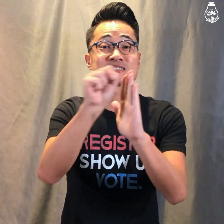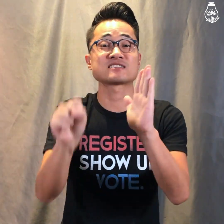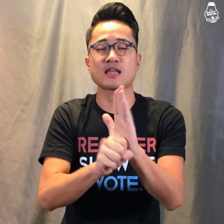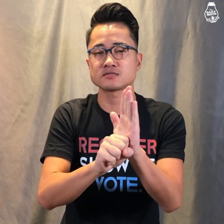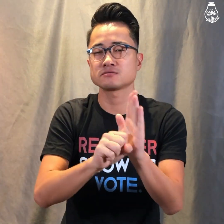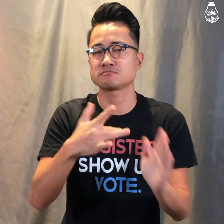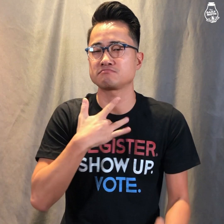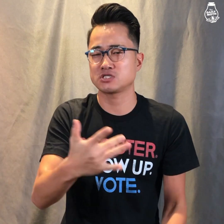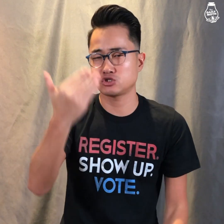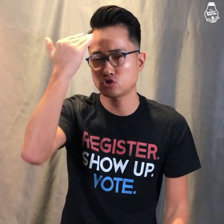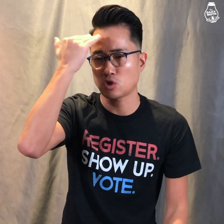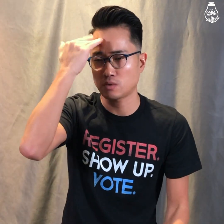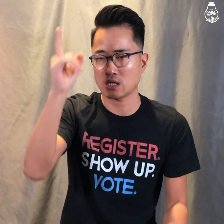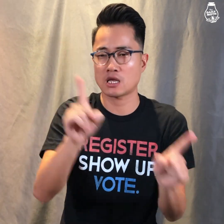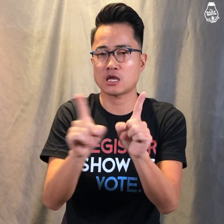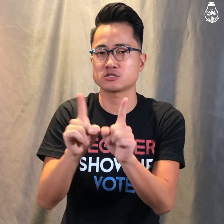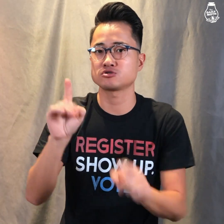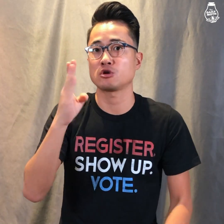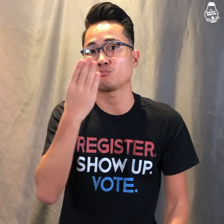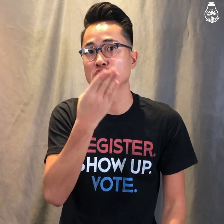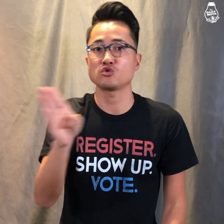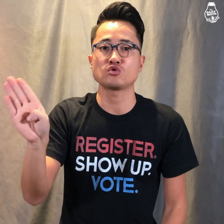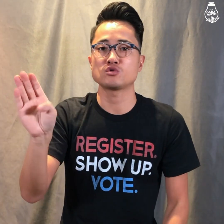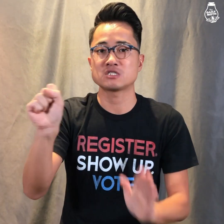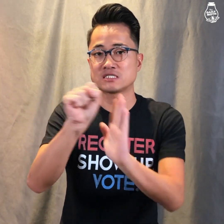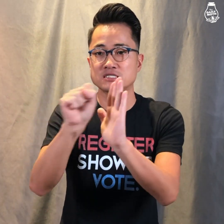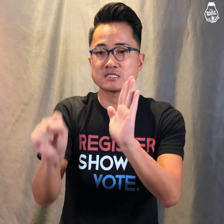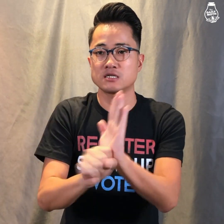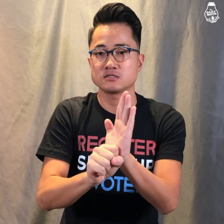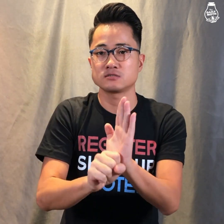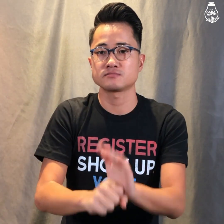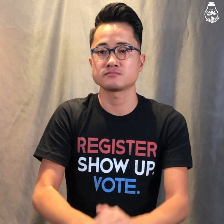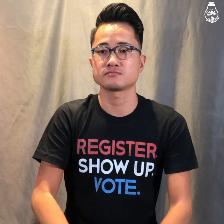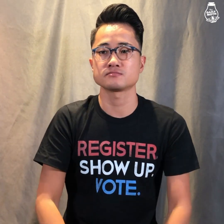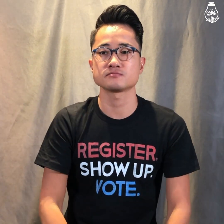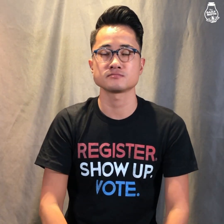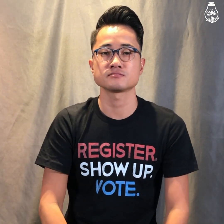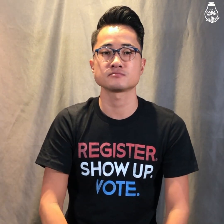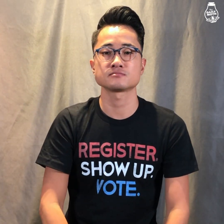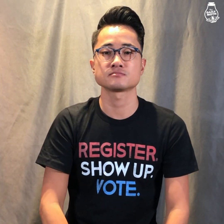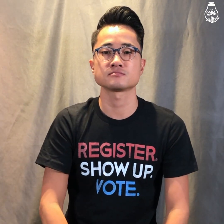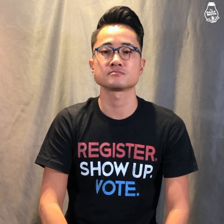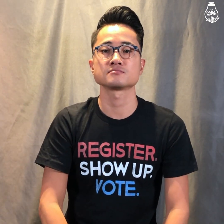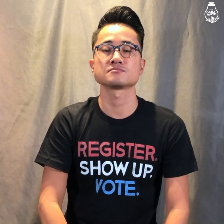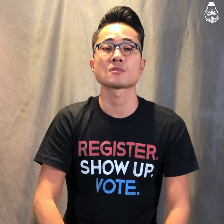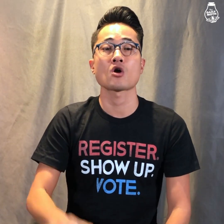these states are known as "blue" states.